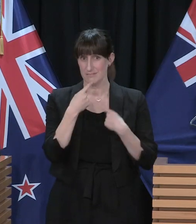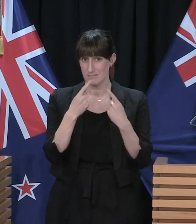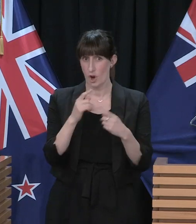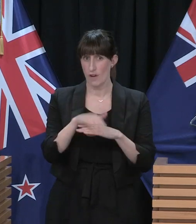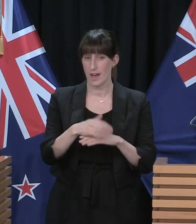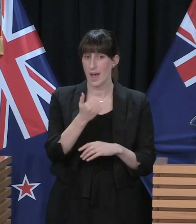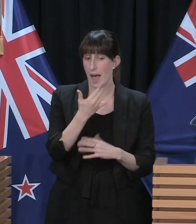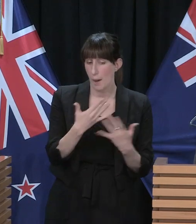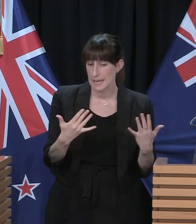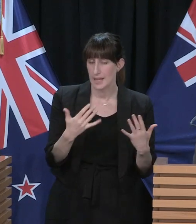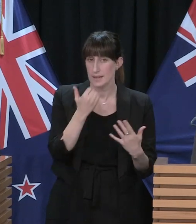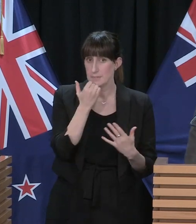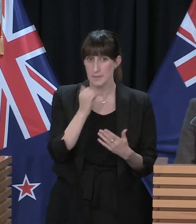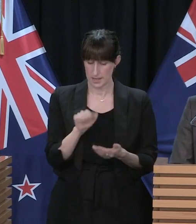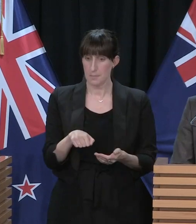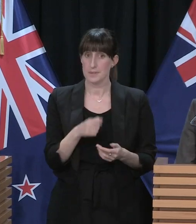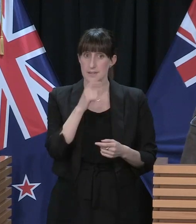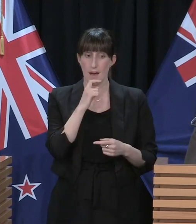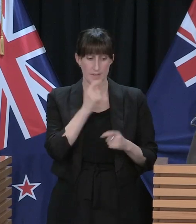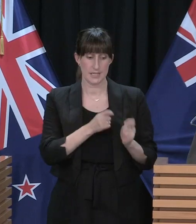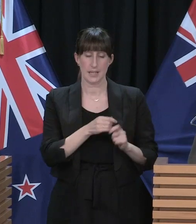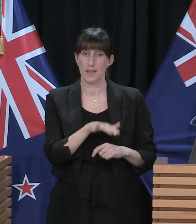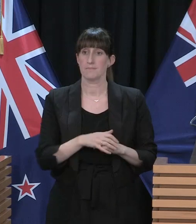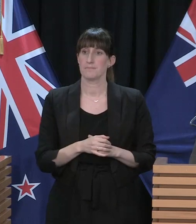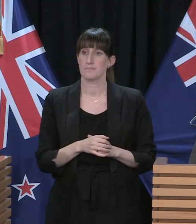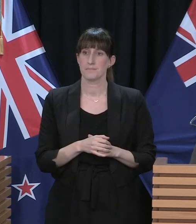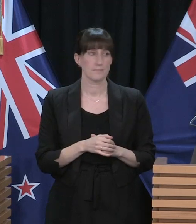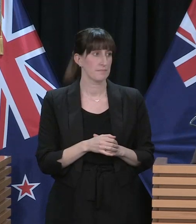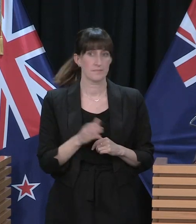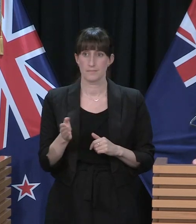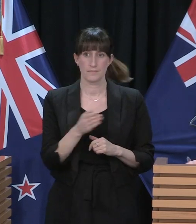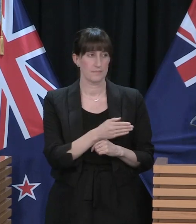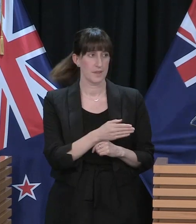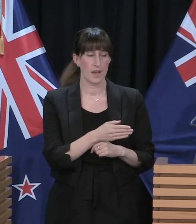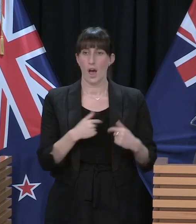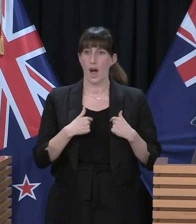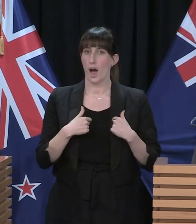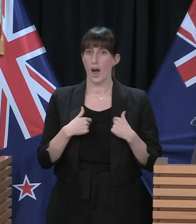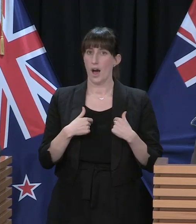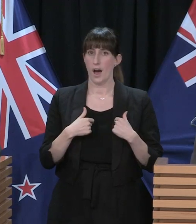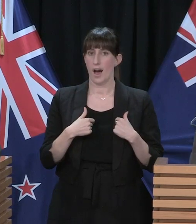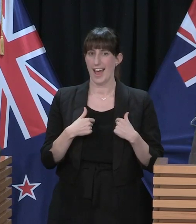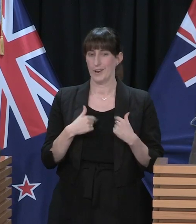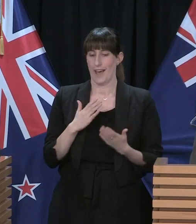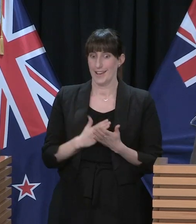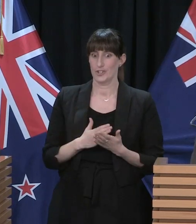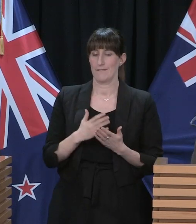Dr Bloomfield might be able to give you an update on the numbers, but it is happening. We have had